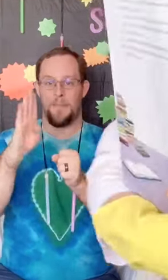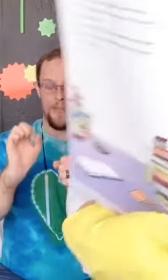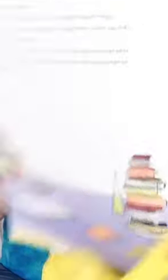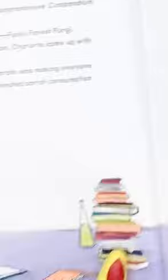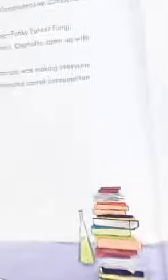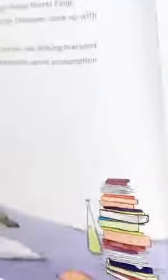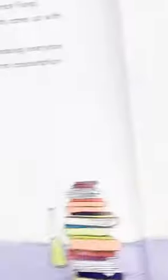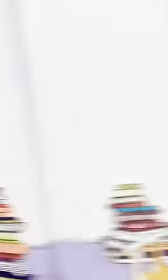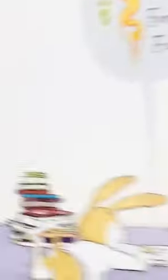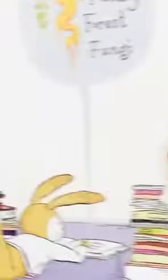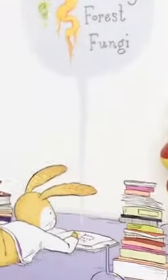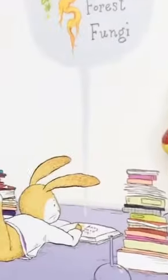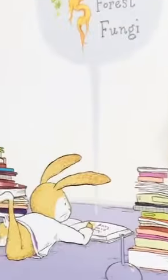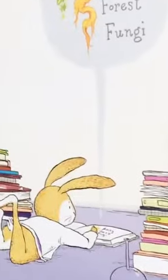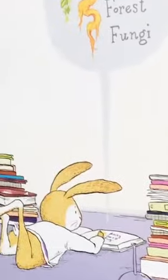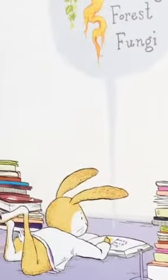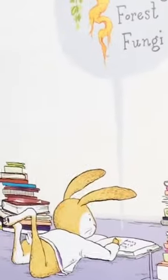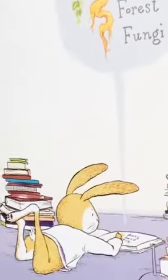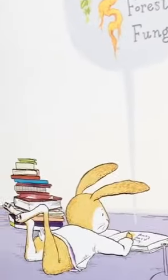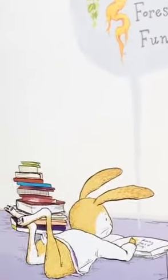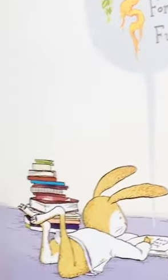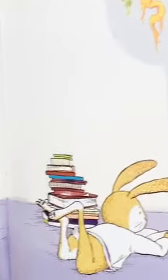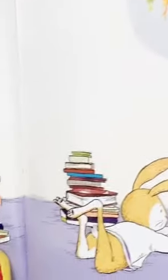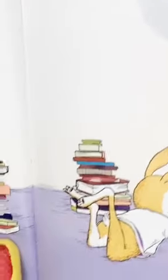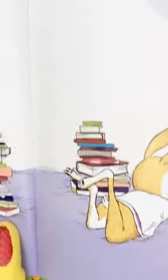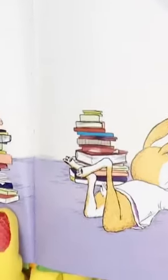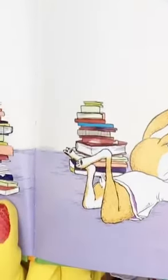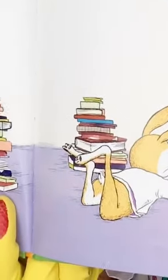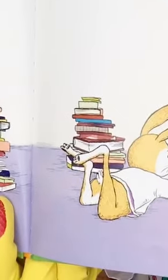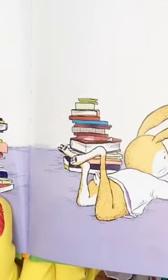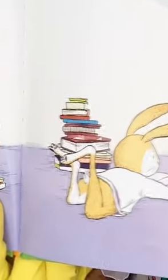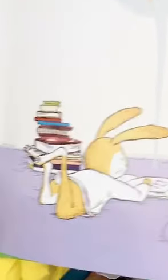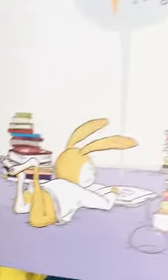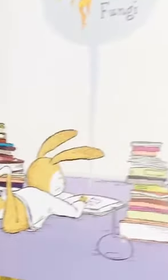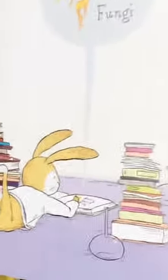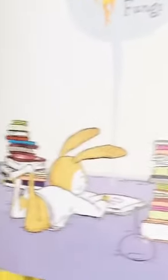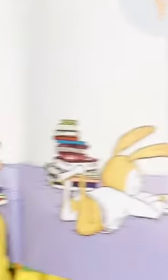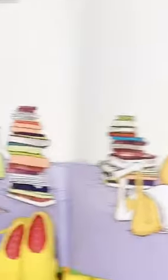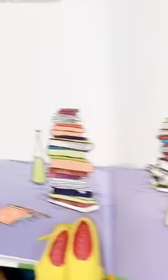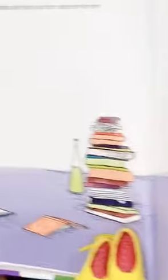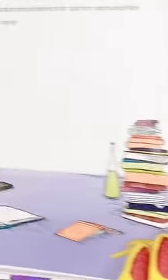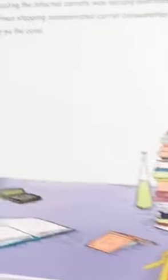So here she is. The funky forest fungi. Reading about it, and she's like, "if we